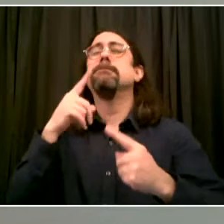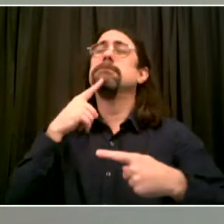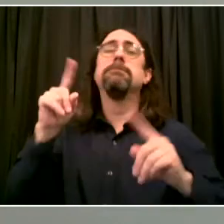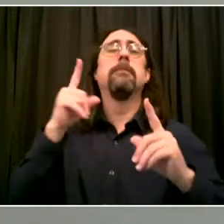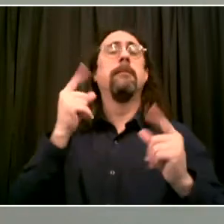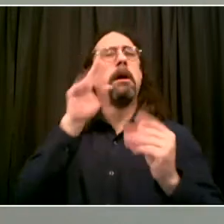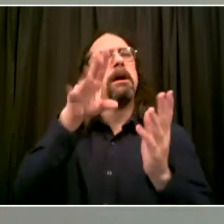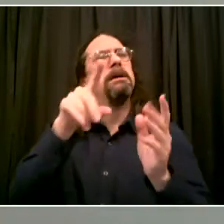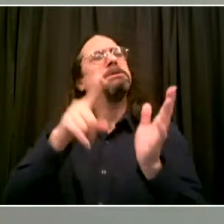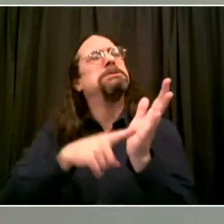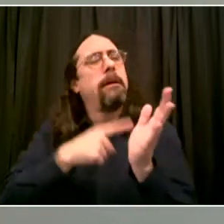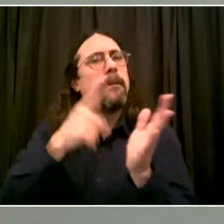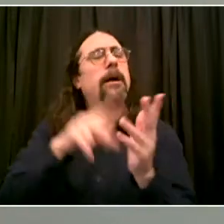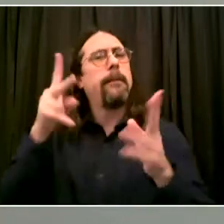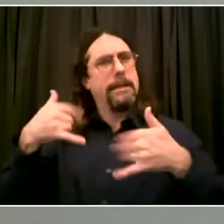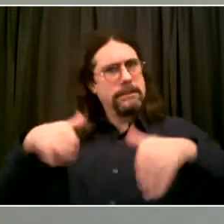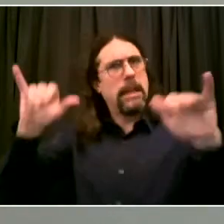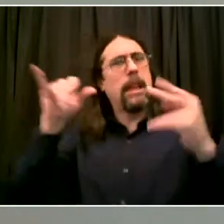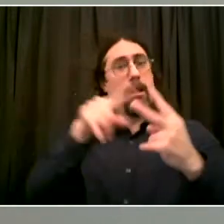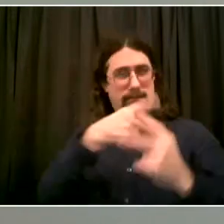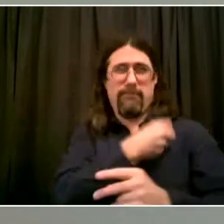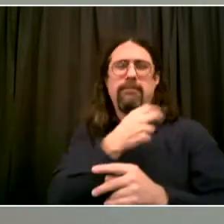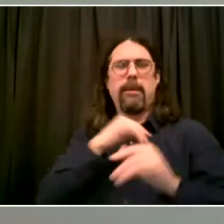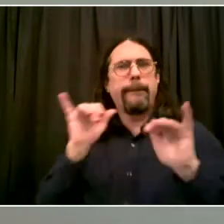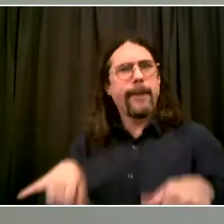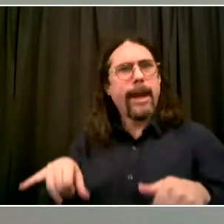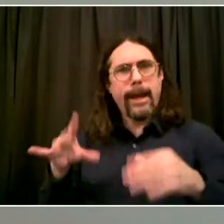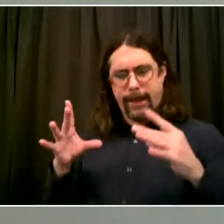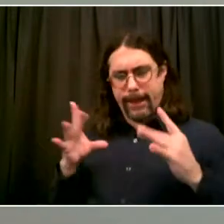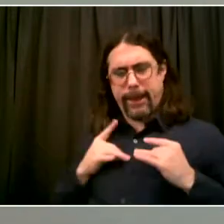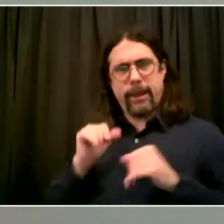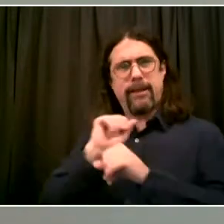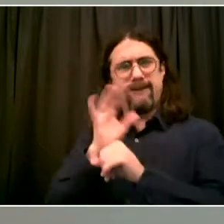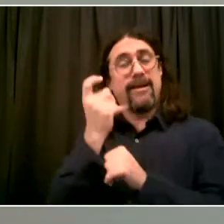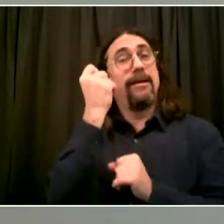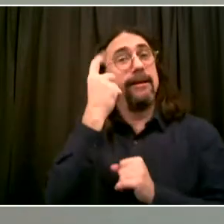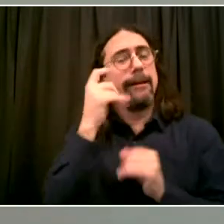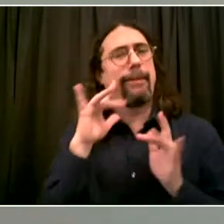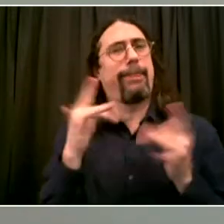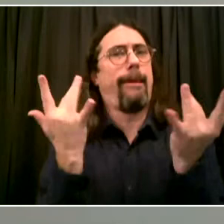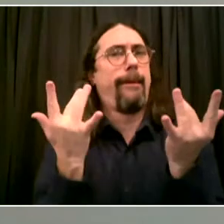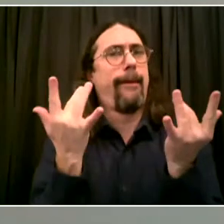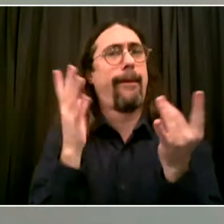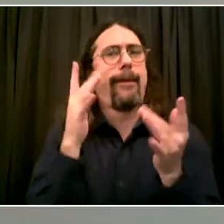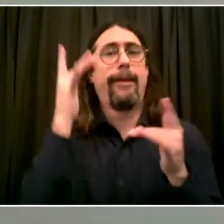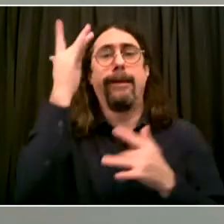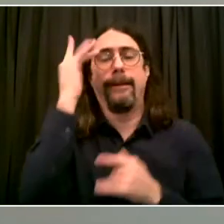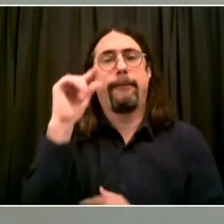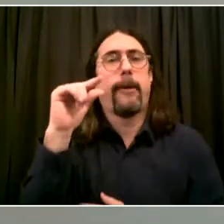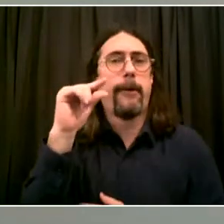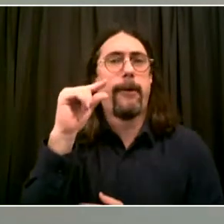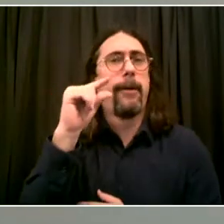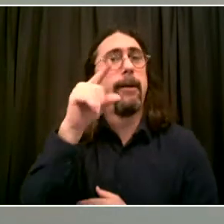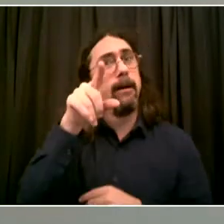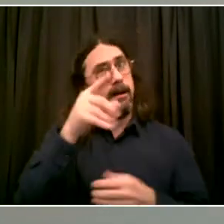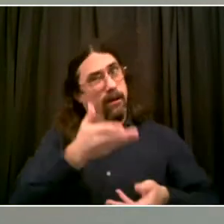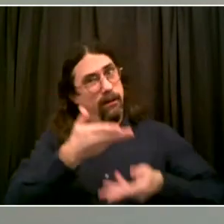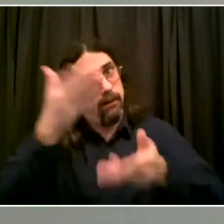HOSPITALIZATIONS ANAND DEATATS.H THEY DO THAT IN MULTIPLE DIFFERENT PLACES. JOHNSON & JOHNSON WAWAS STUTUEDID D NI T TEH